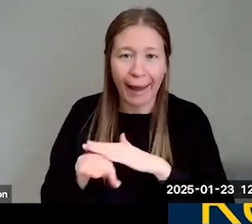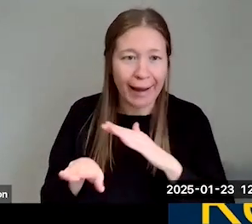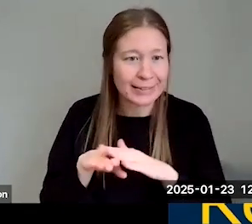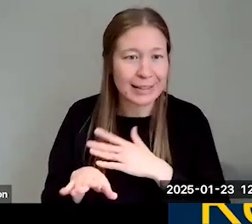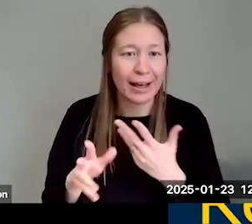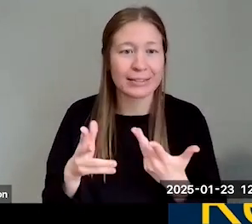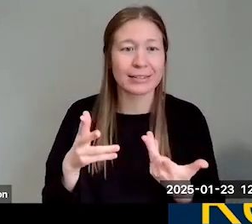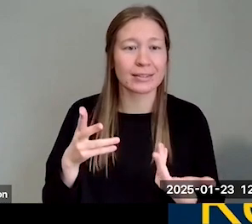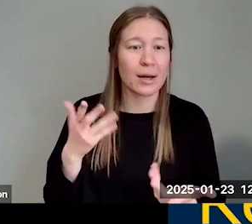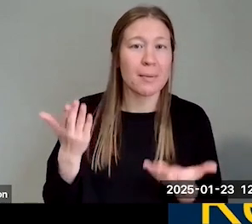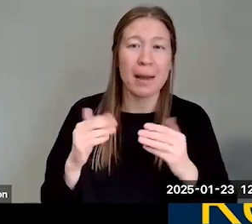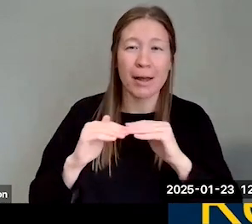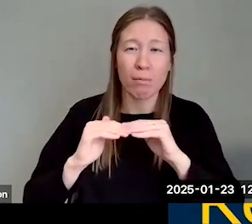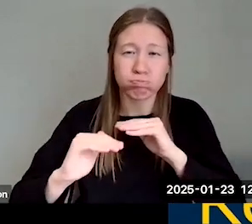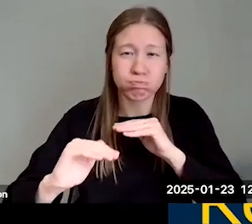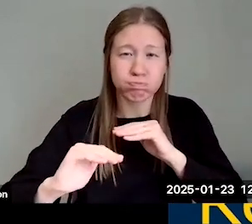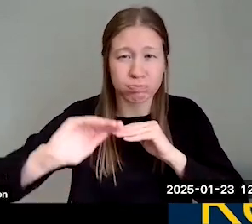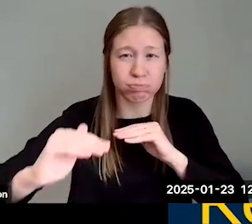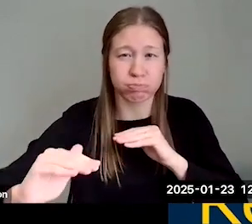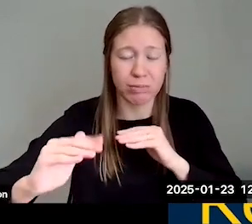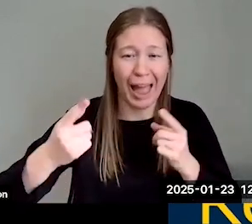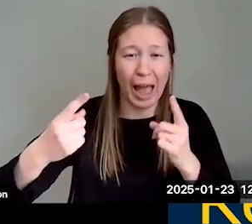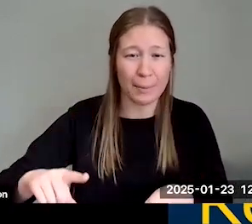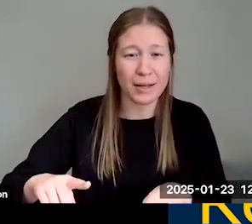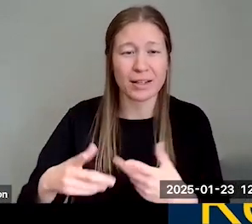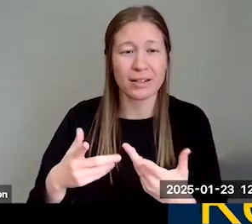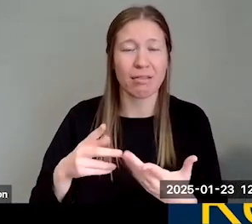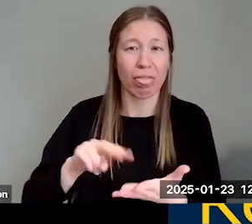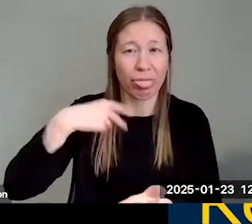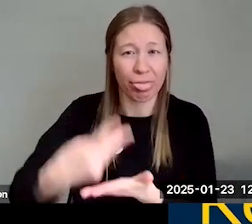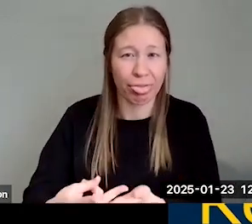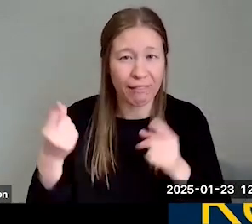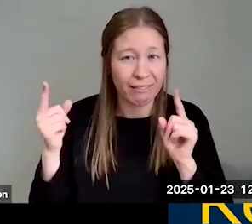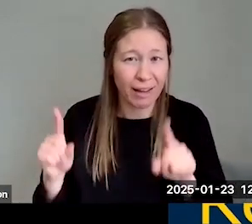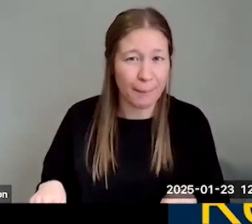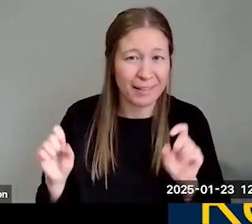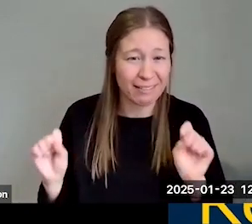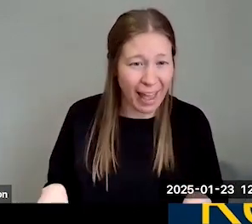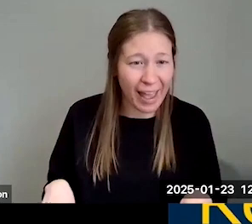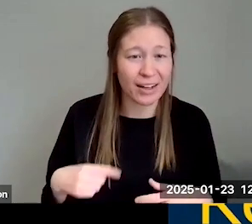that we need the community's help to identify so that we can address those as they come in